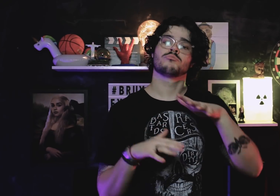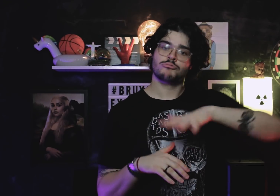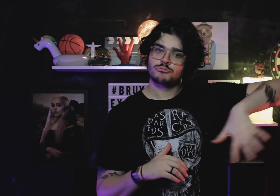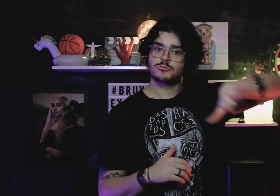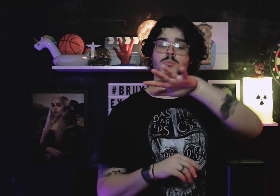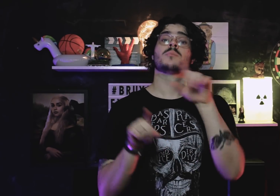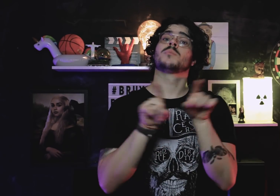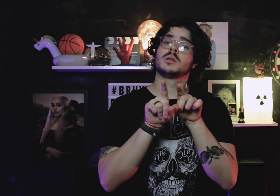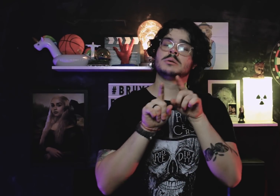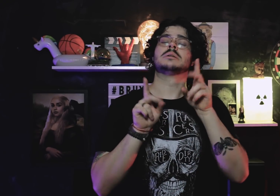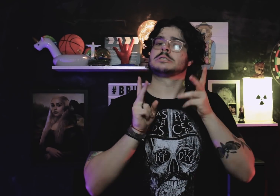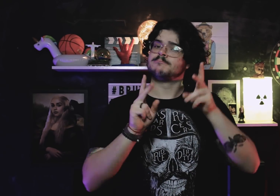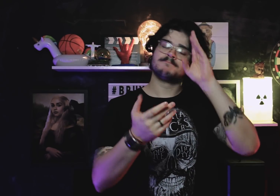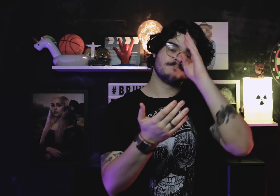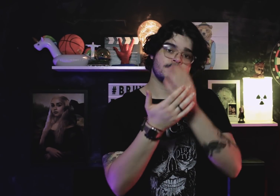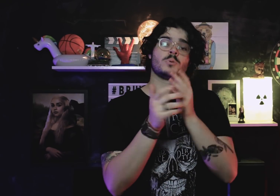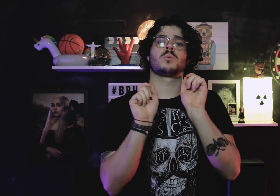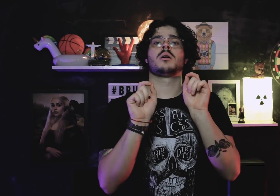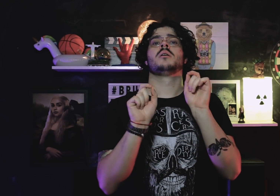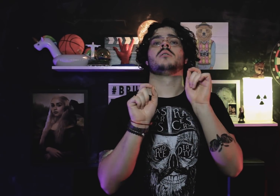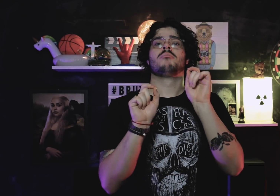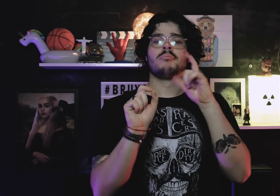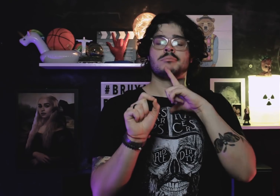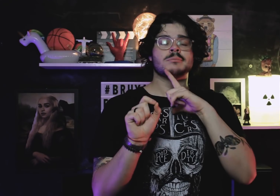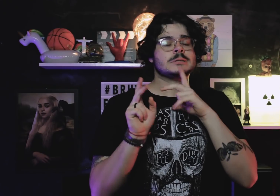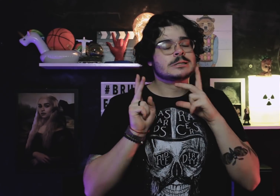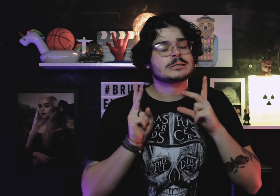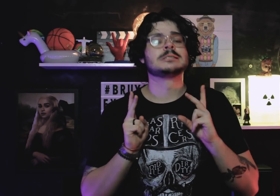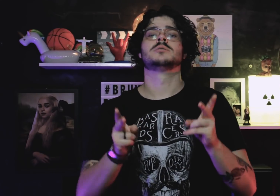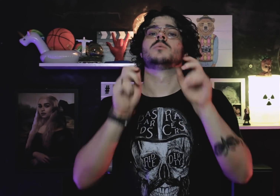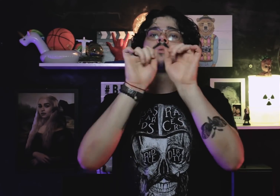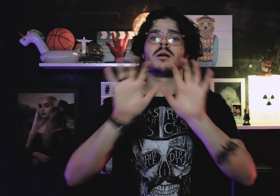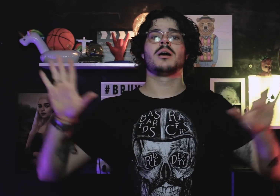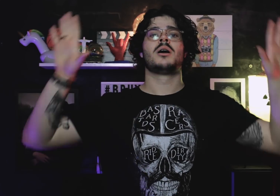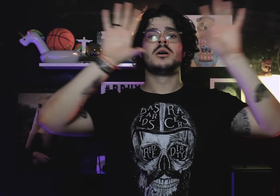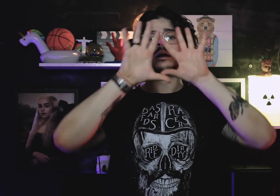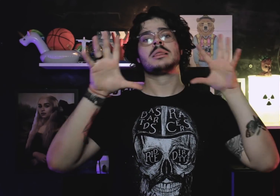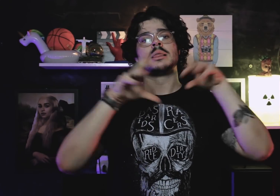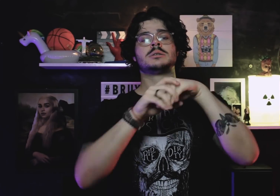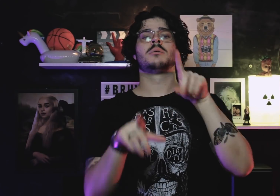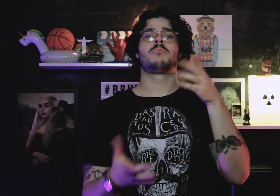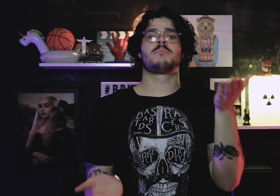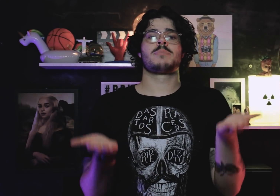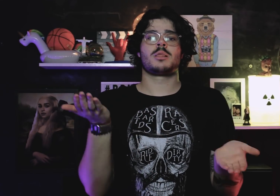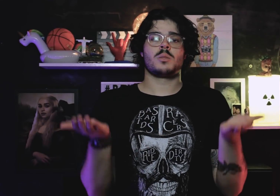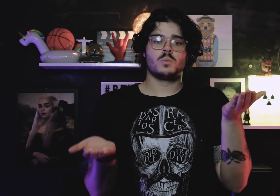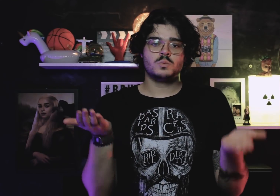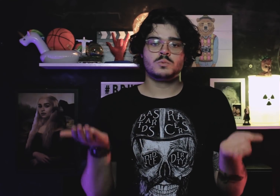And that there is universal balance, such